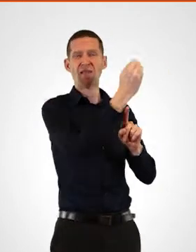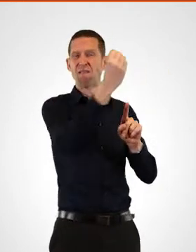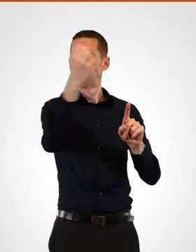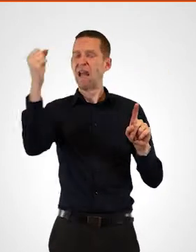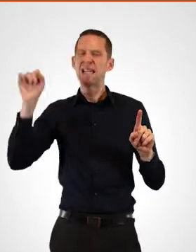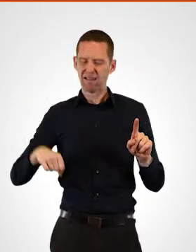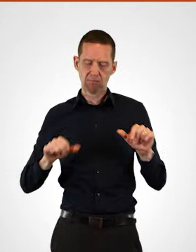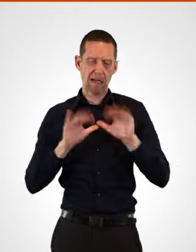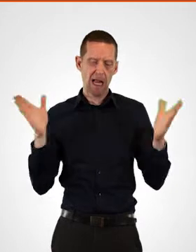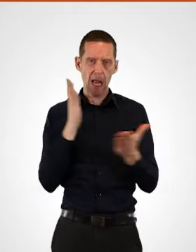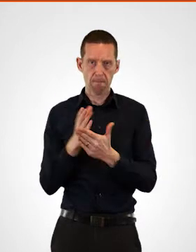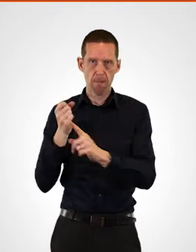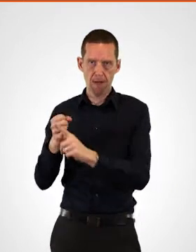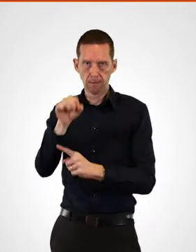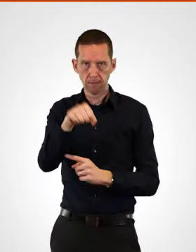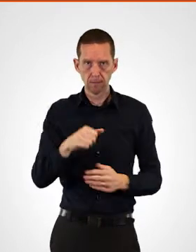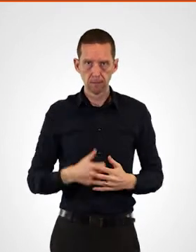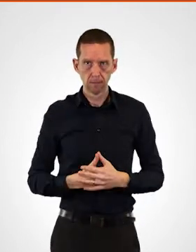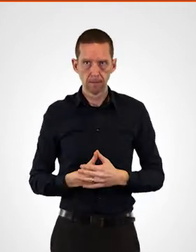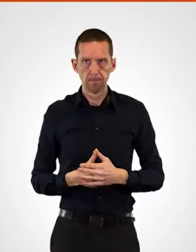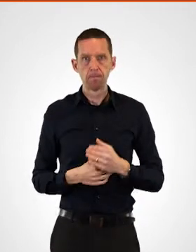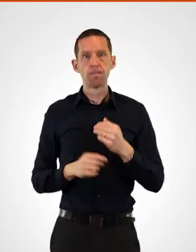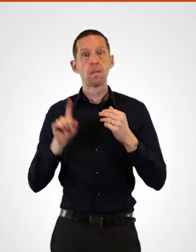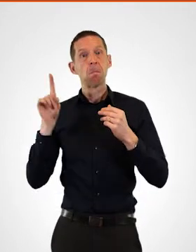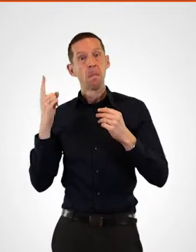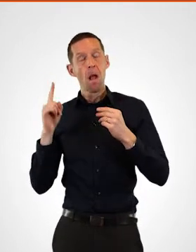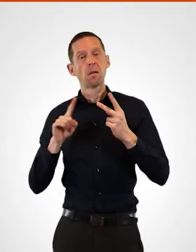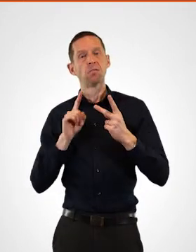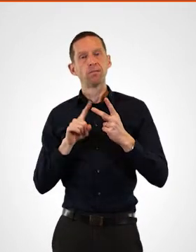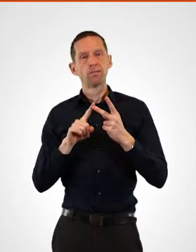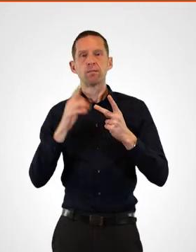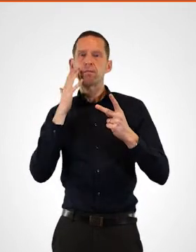yes, clear-cut impacts. But although there are some notable exceptions,